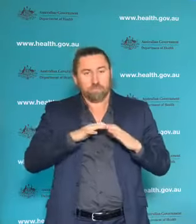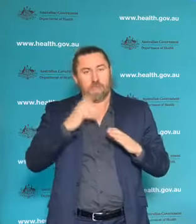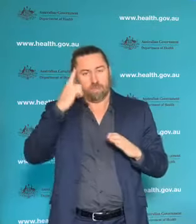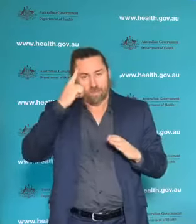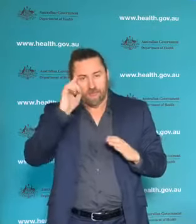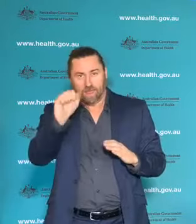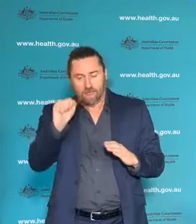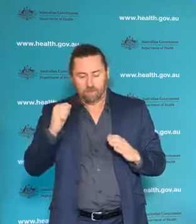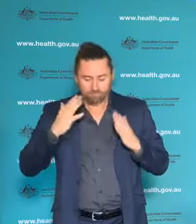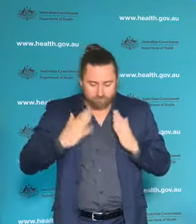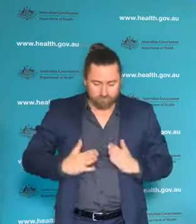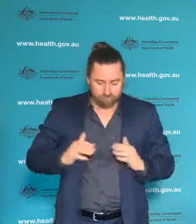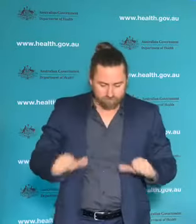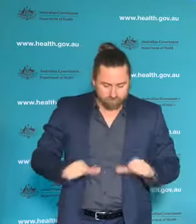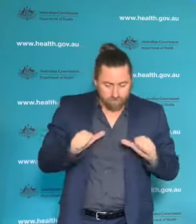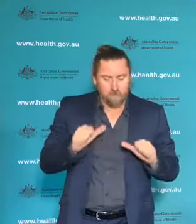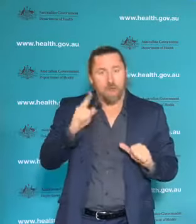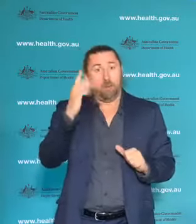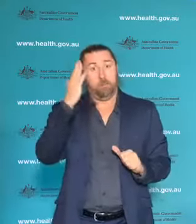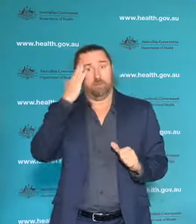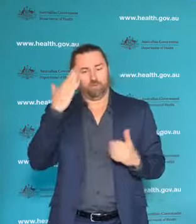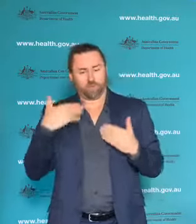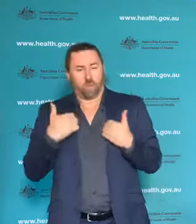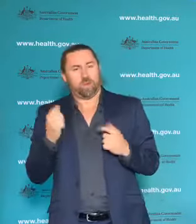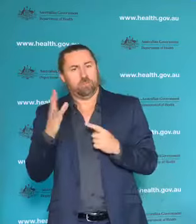and your mental health. Your health care does not stop